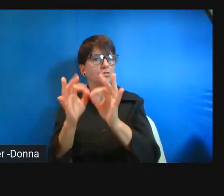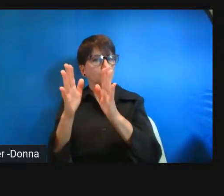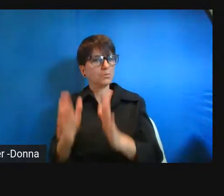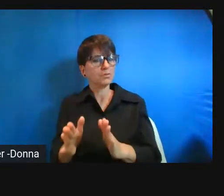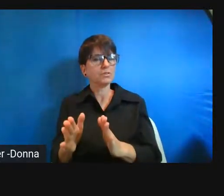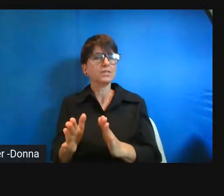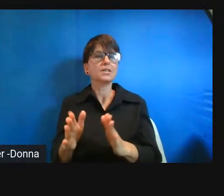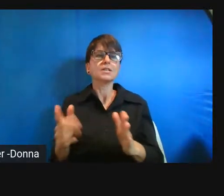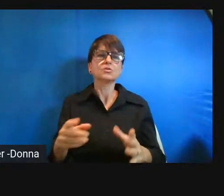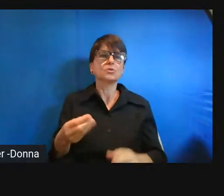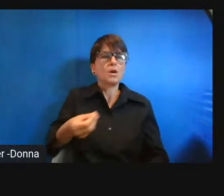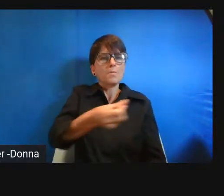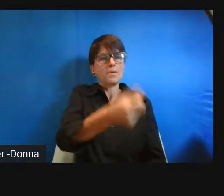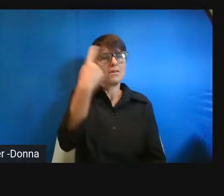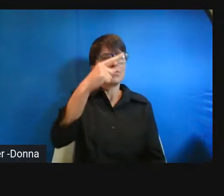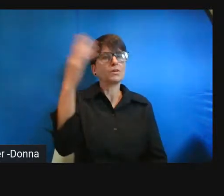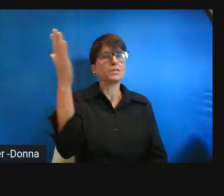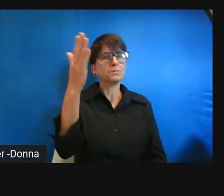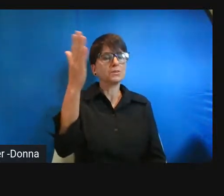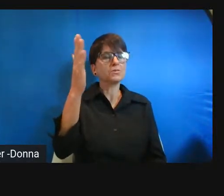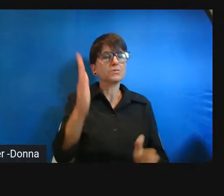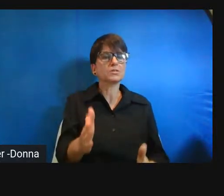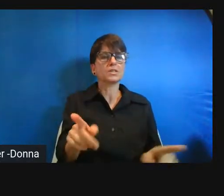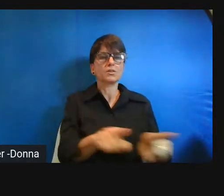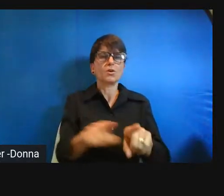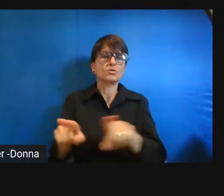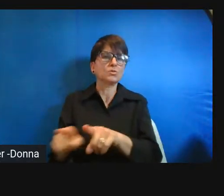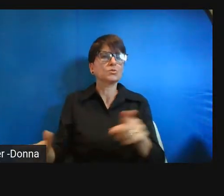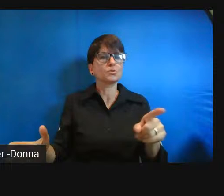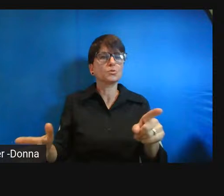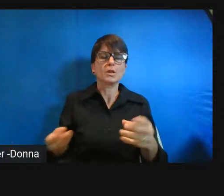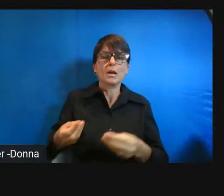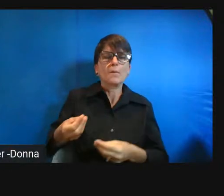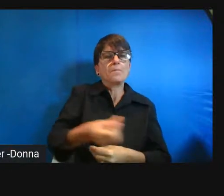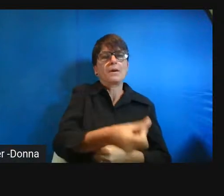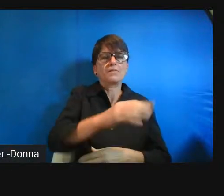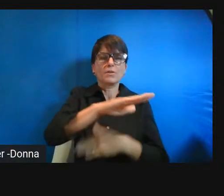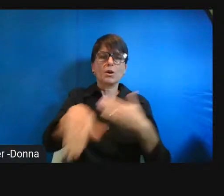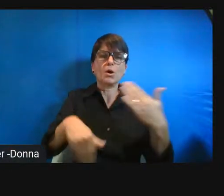Of the contributions from our sponsors allow us to hire professional caption nurse, Americans